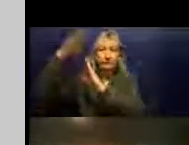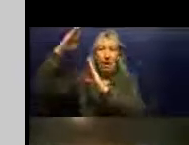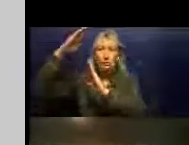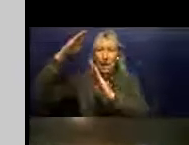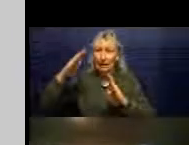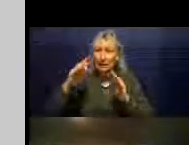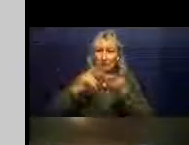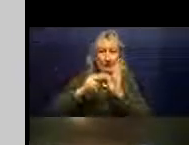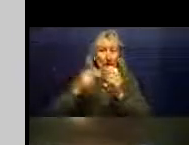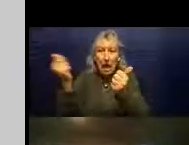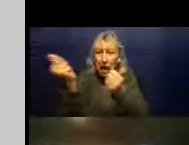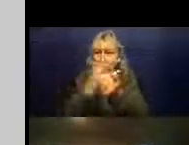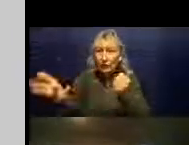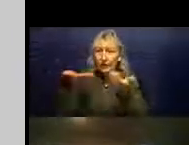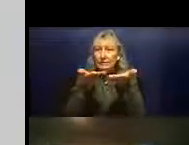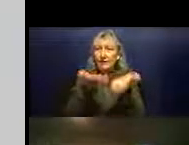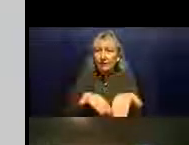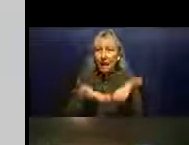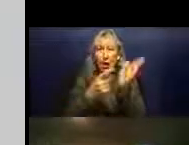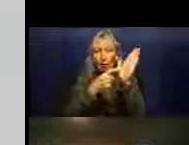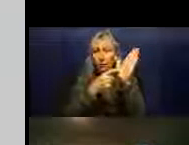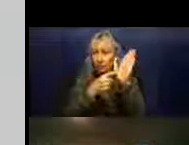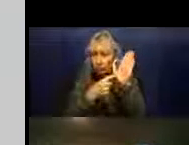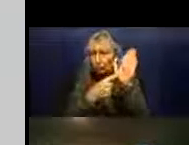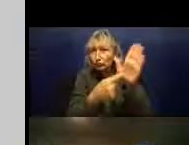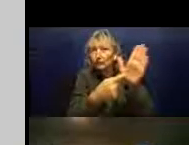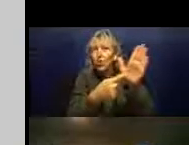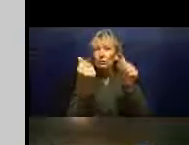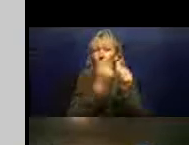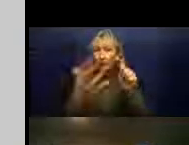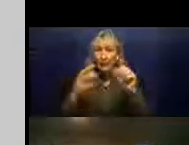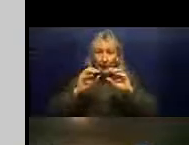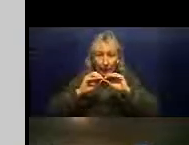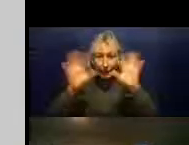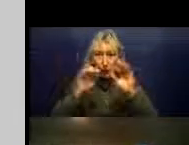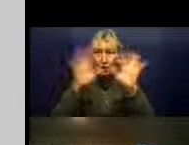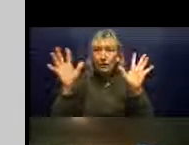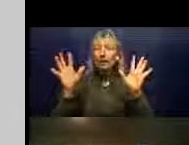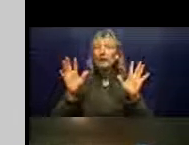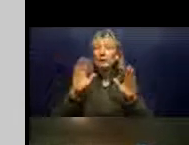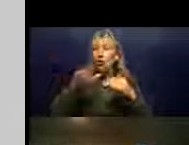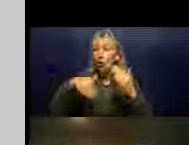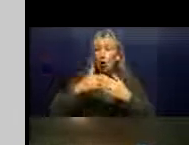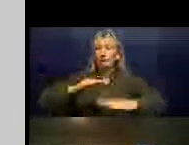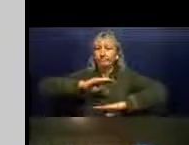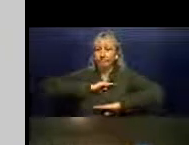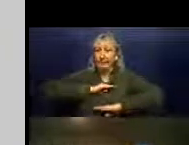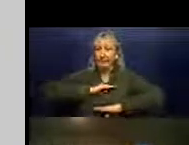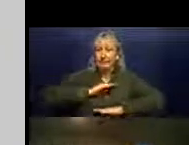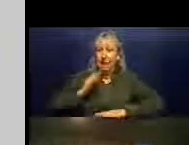The scoring it's gonna be scored according to this key here. the a score of 10 is outstanding.